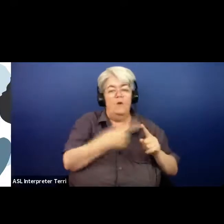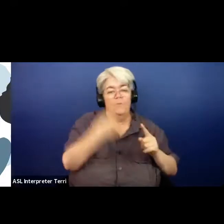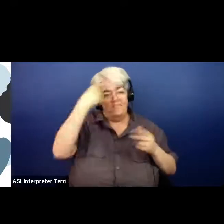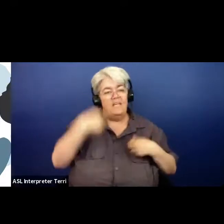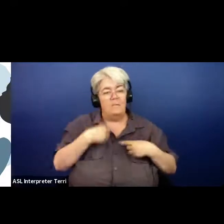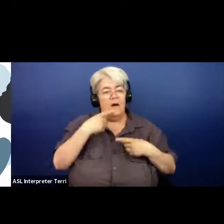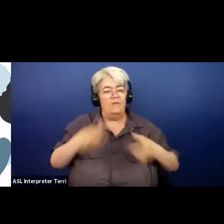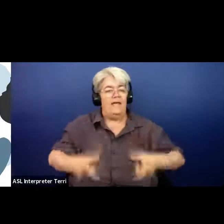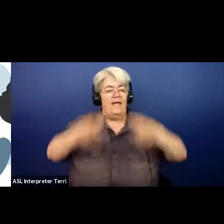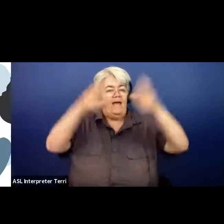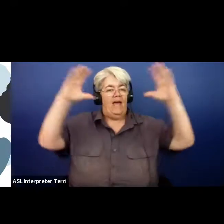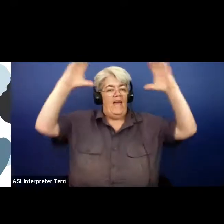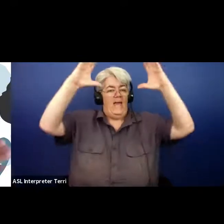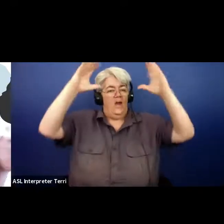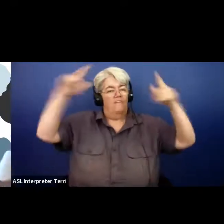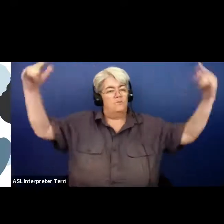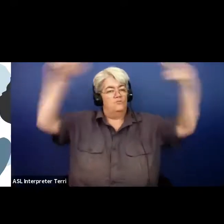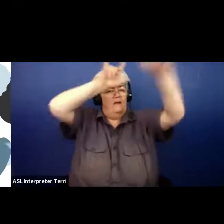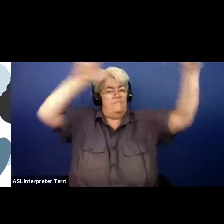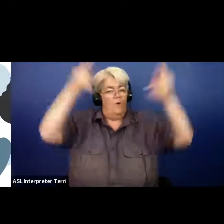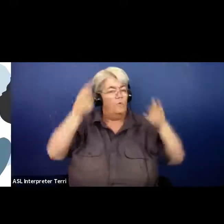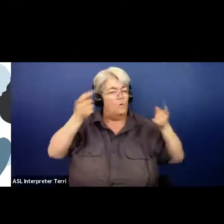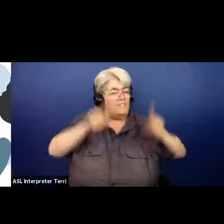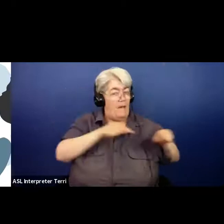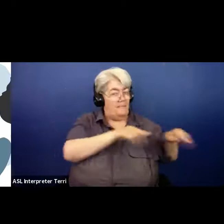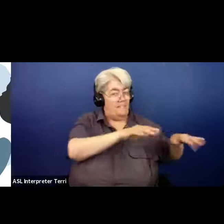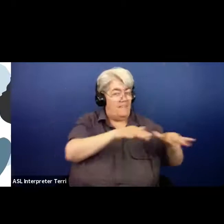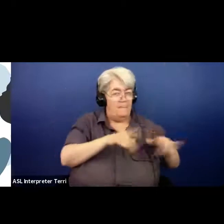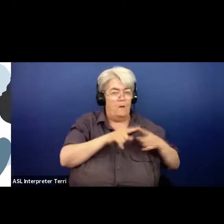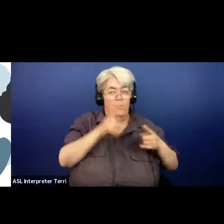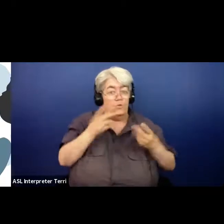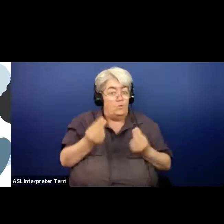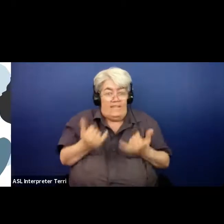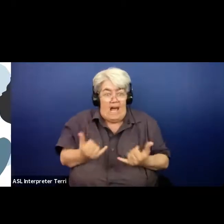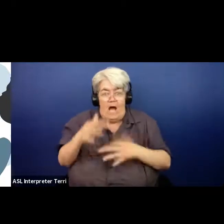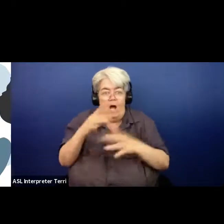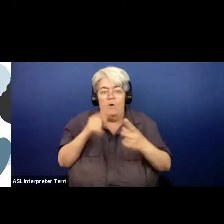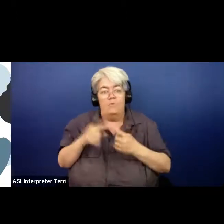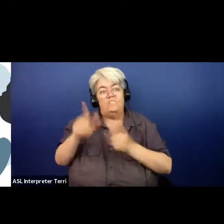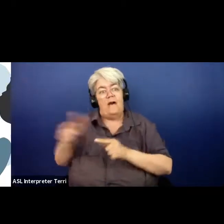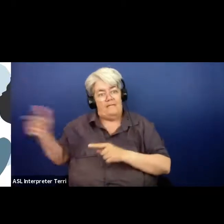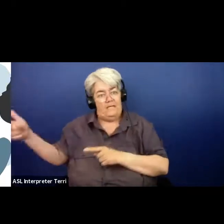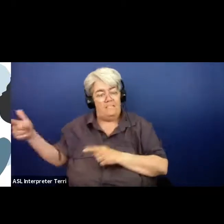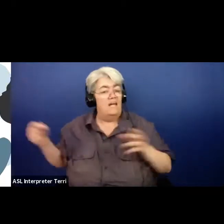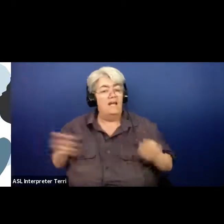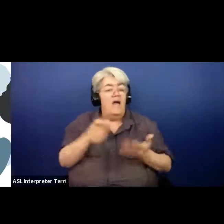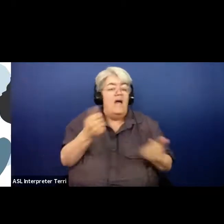before the person and what we're doing now and what is going to happen next. All of that should be written down to saying